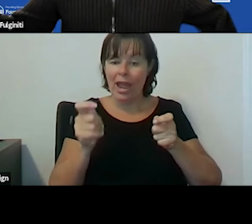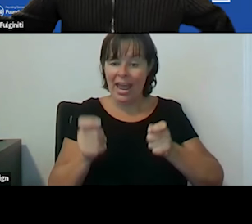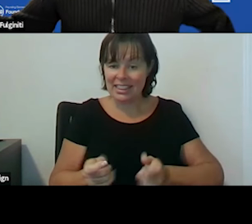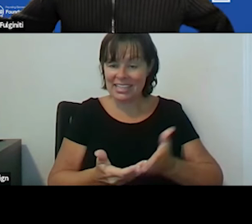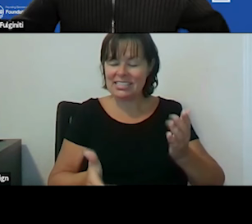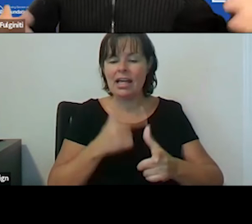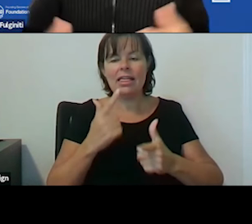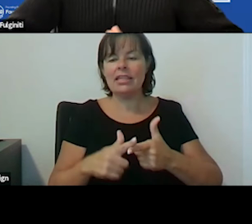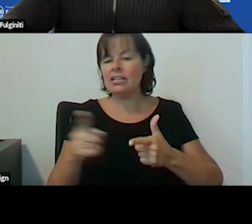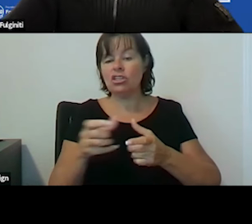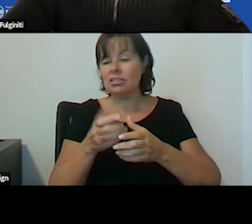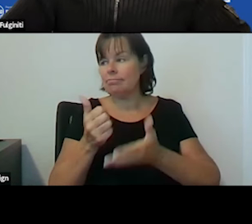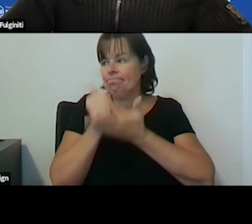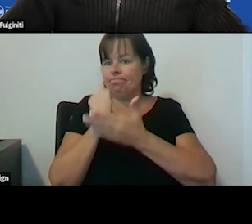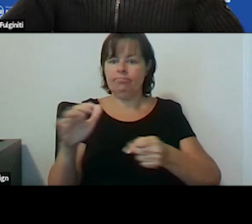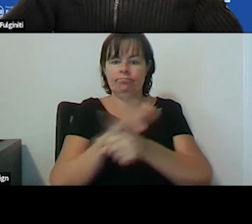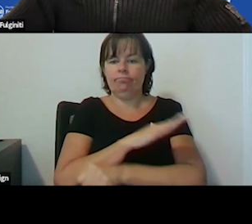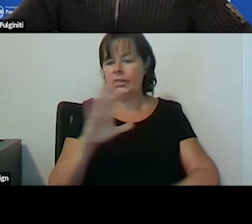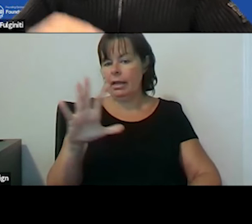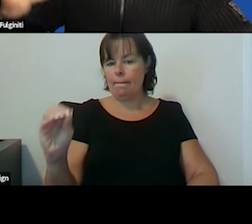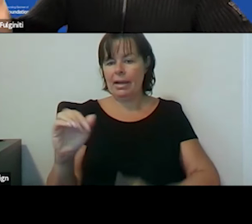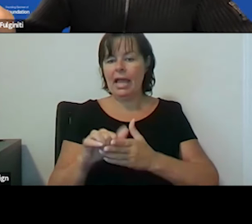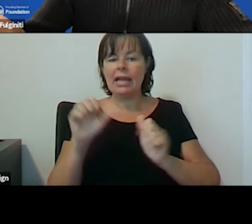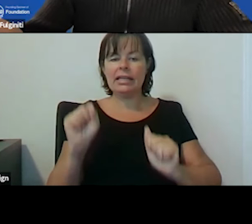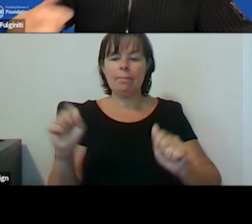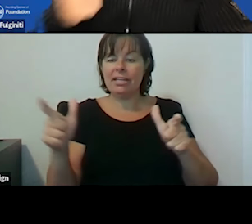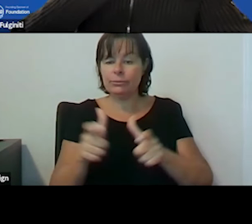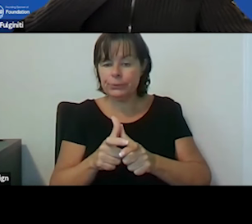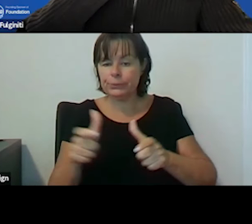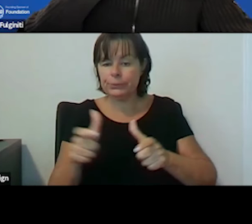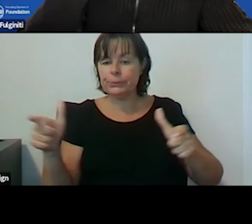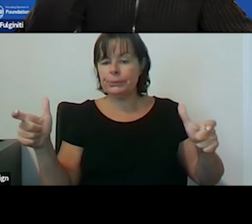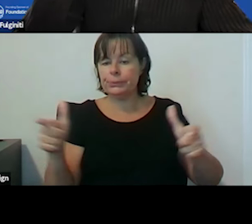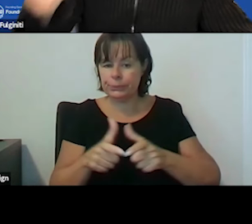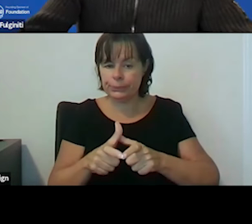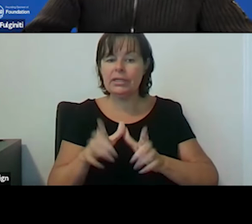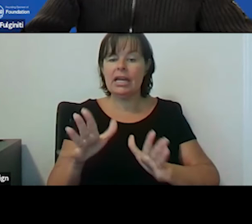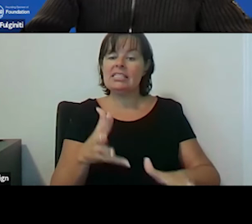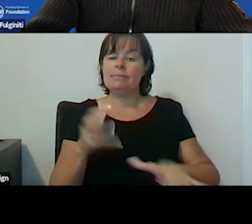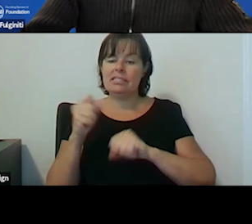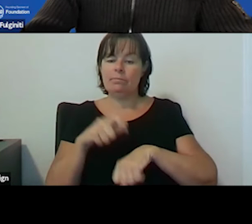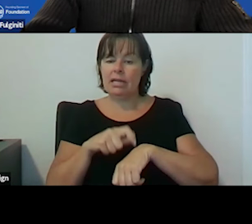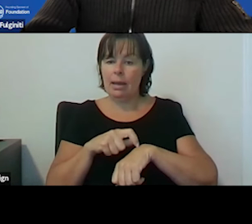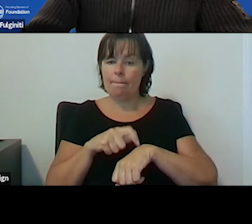to the rest of the company and it's completely scalable speeds up time and a hard is not a heart